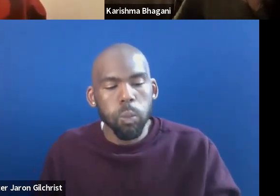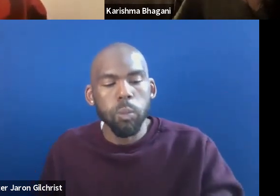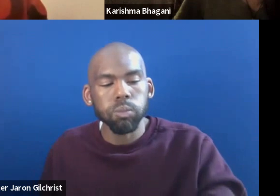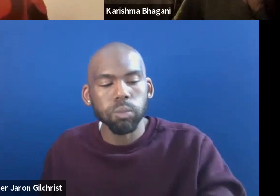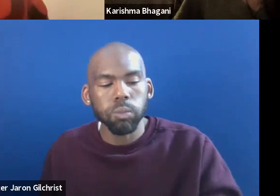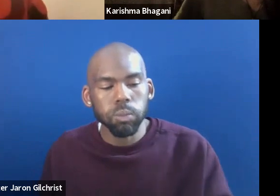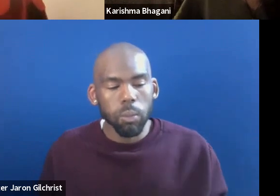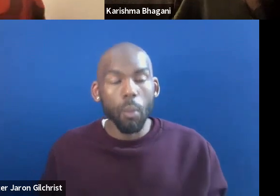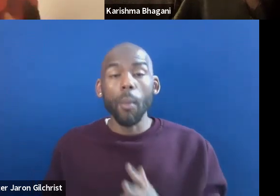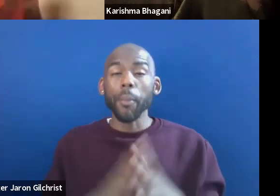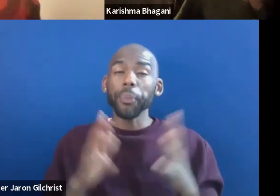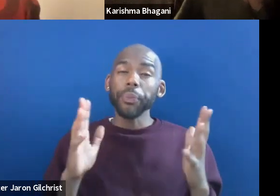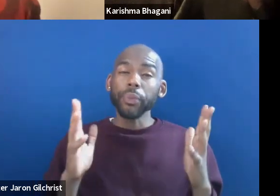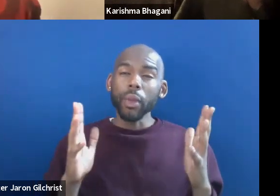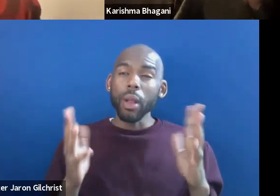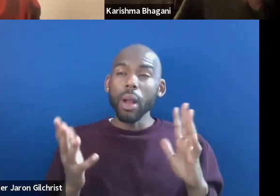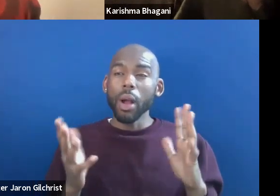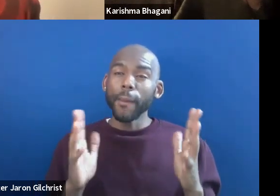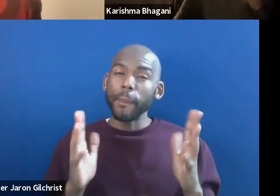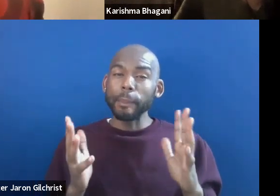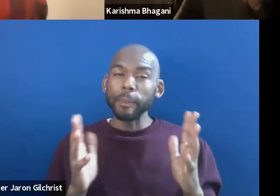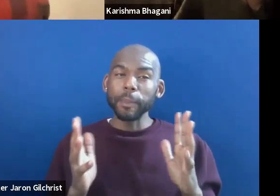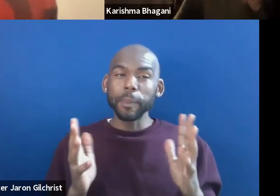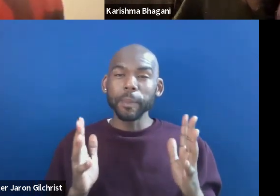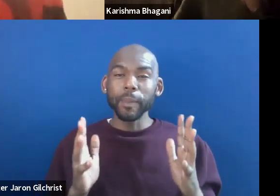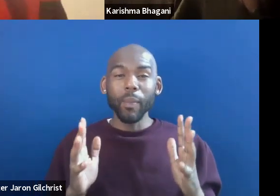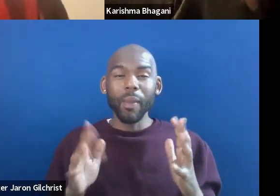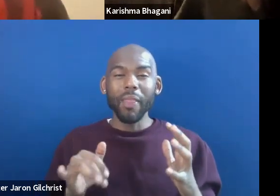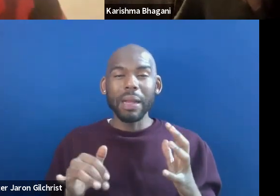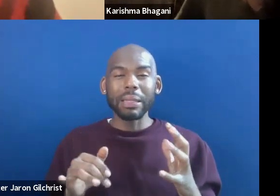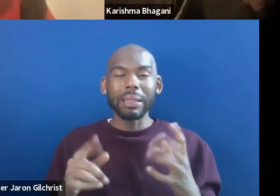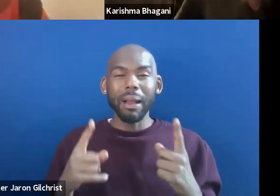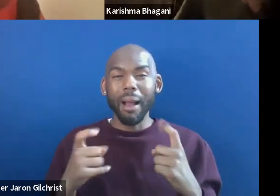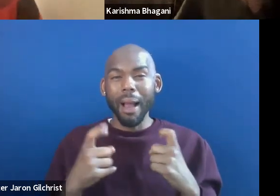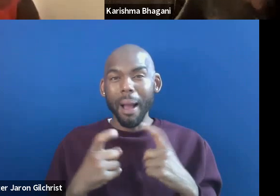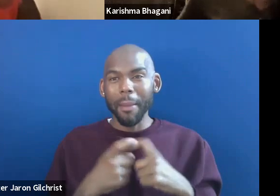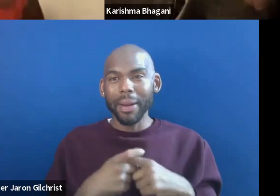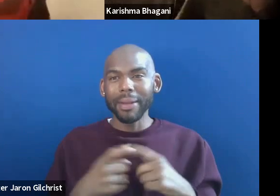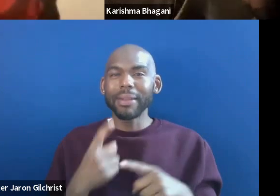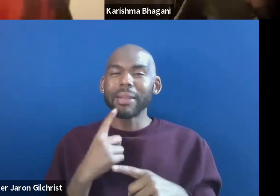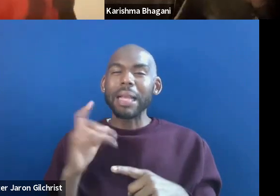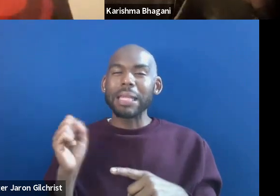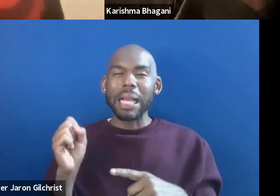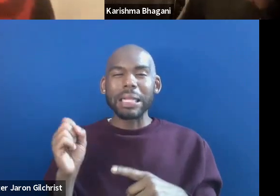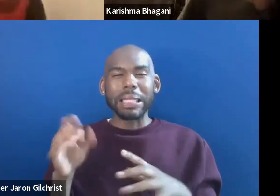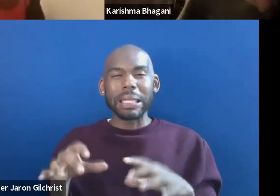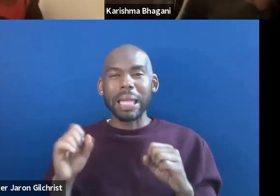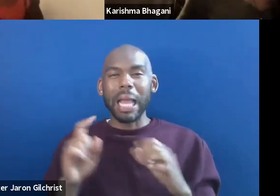It's currently not. Let's just get a moment and do that together again, what's a question.